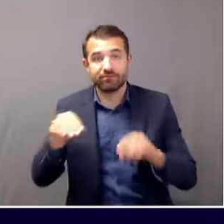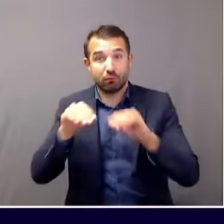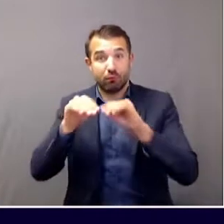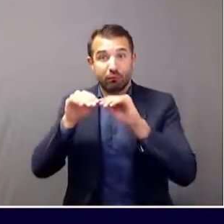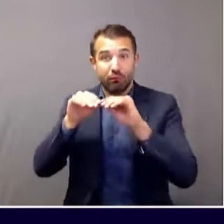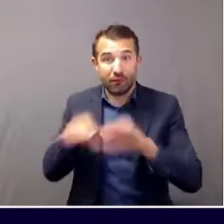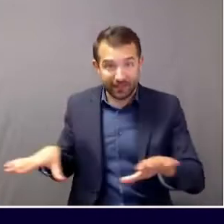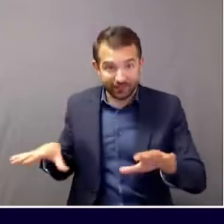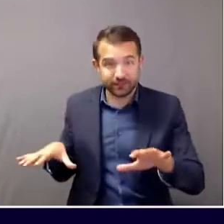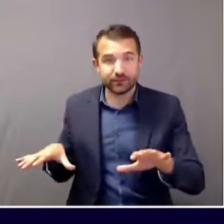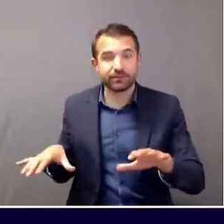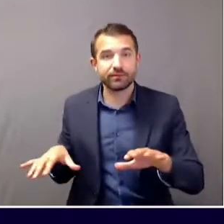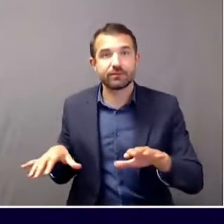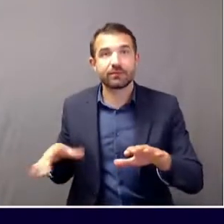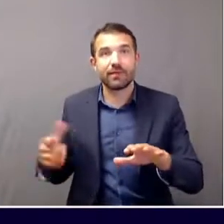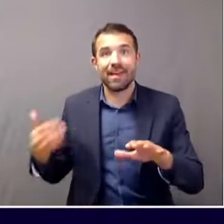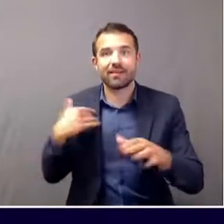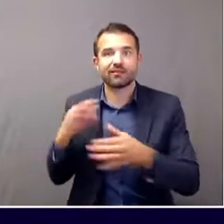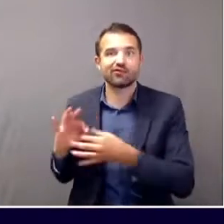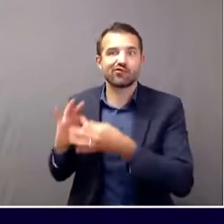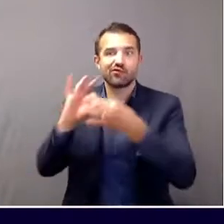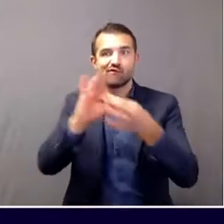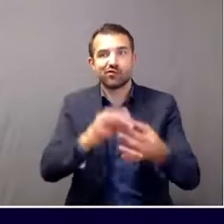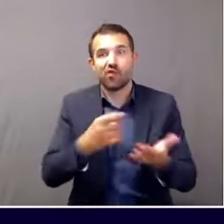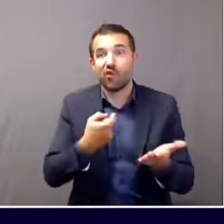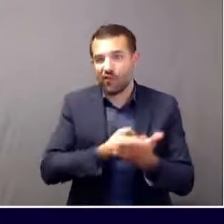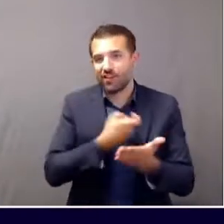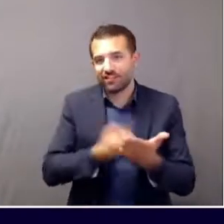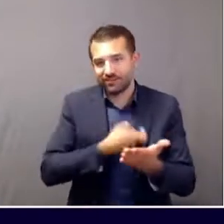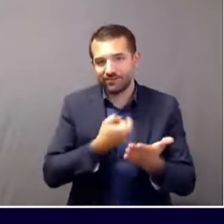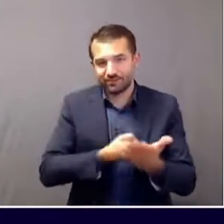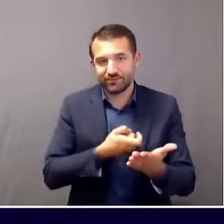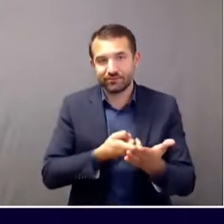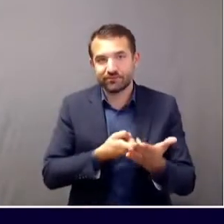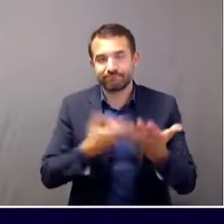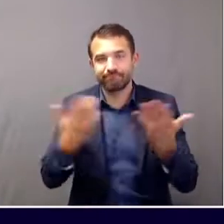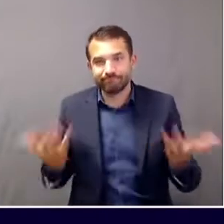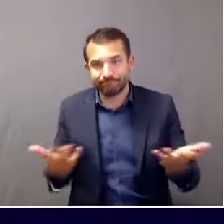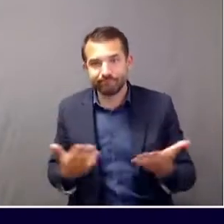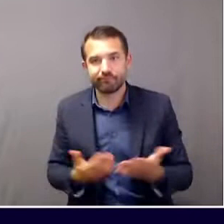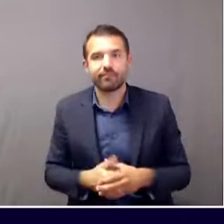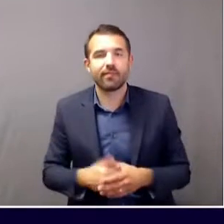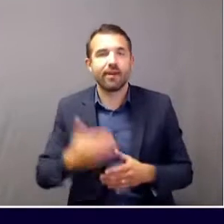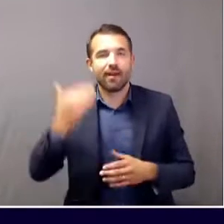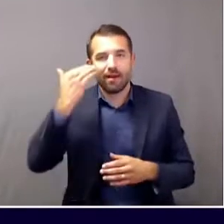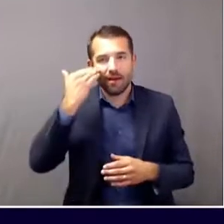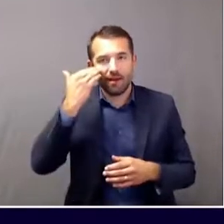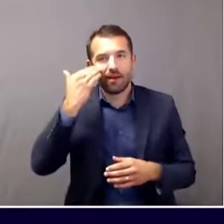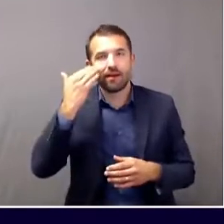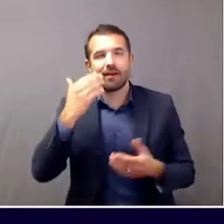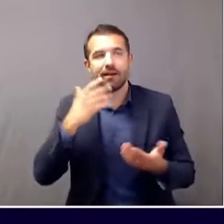in Florida related to hockey so we're we're aware of these other